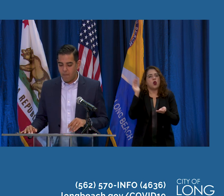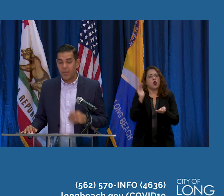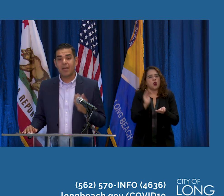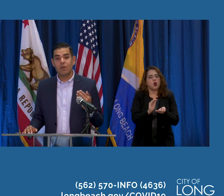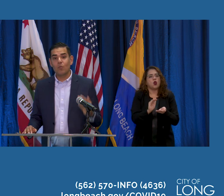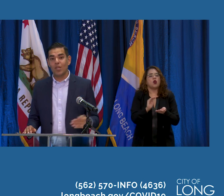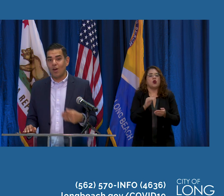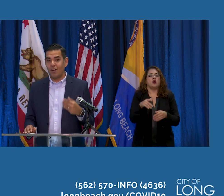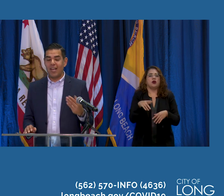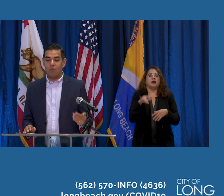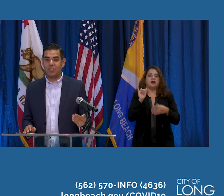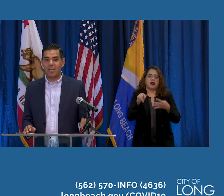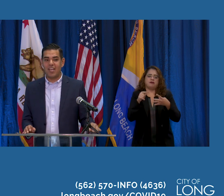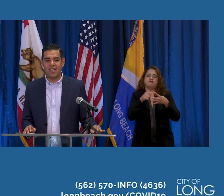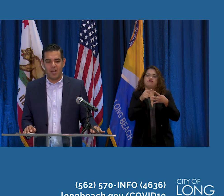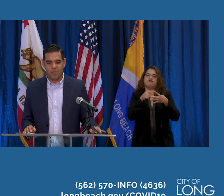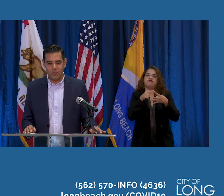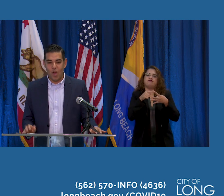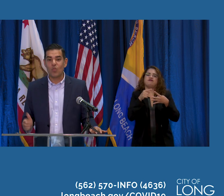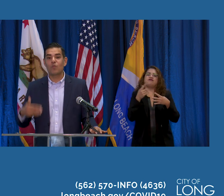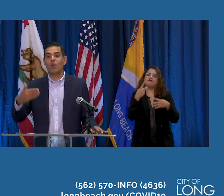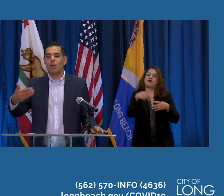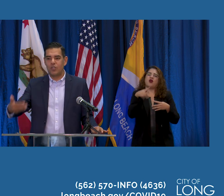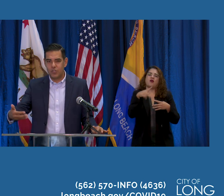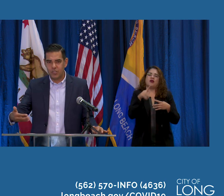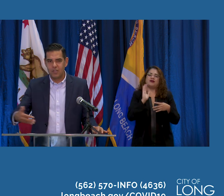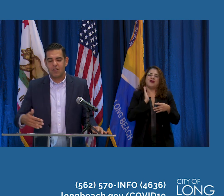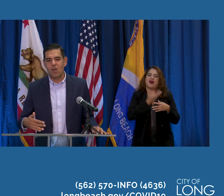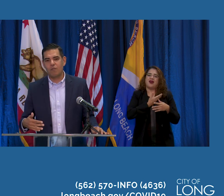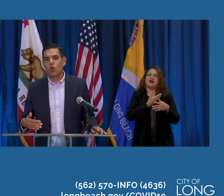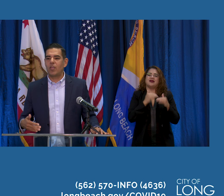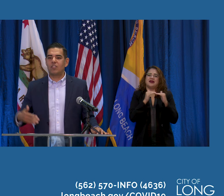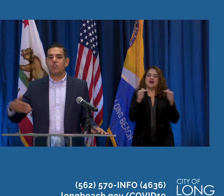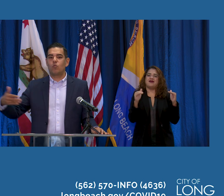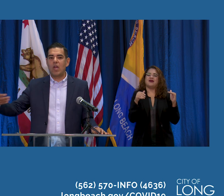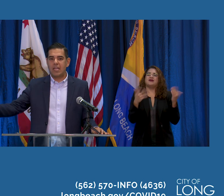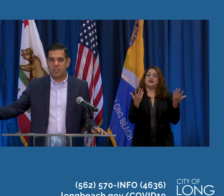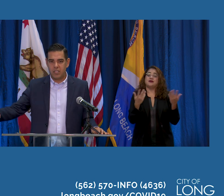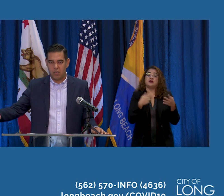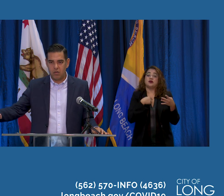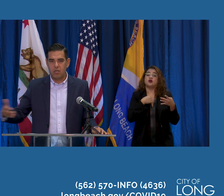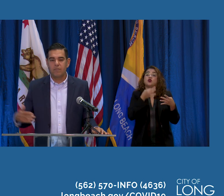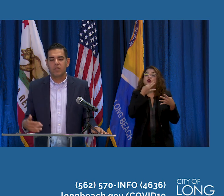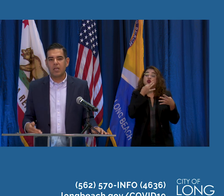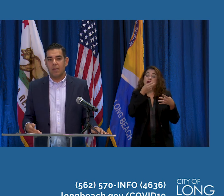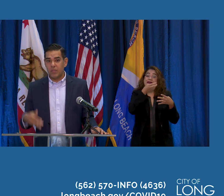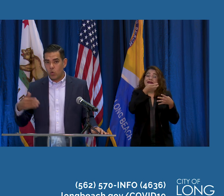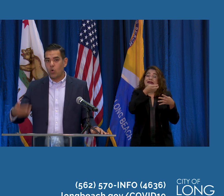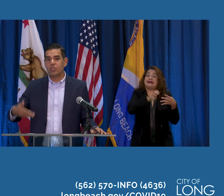But we are on the, I would say, on the verge of going into the red tier over the course